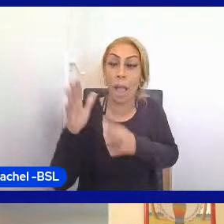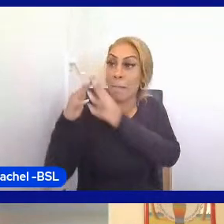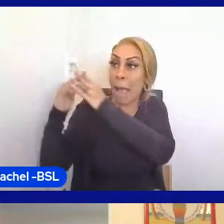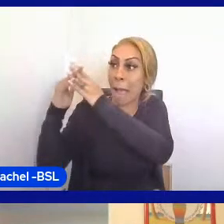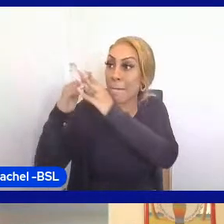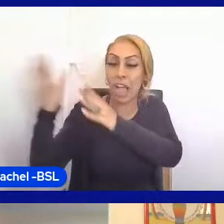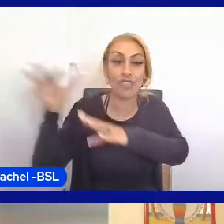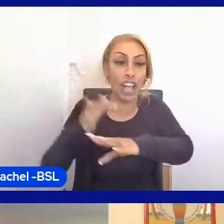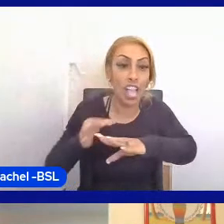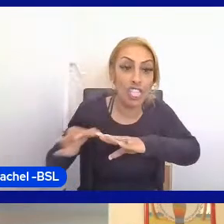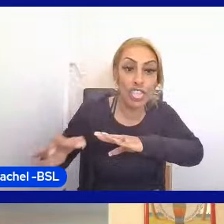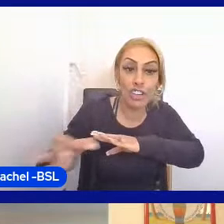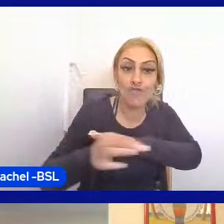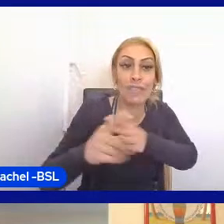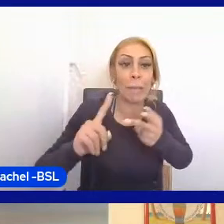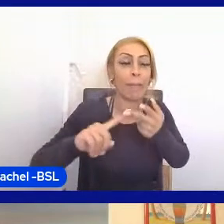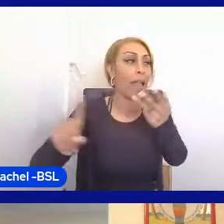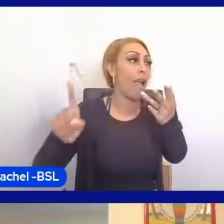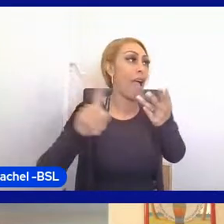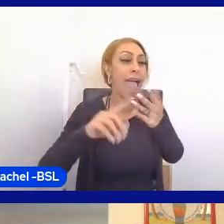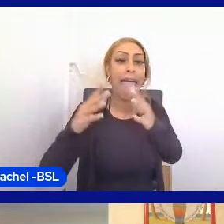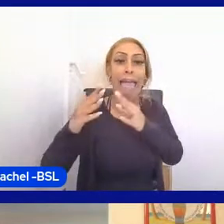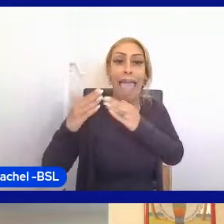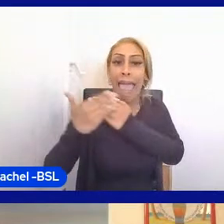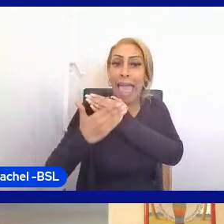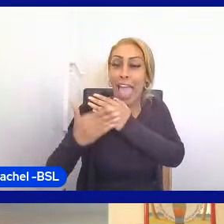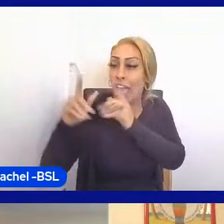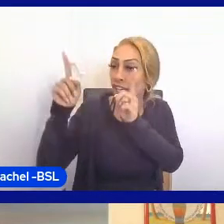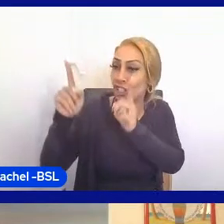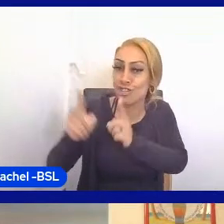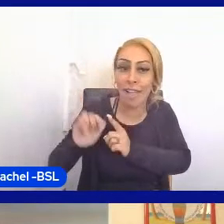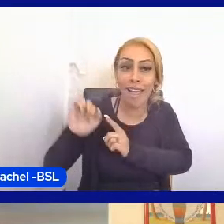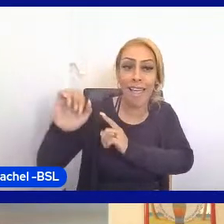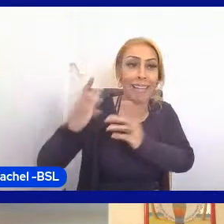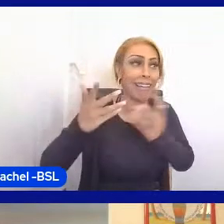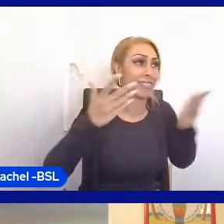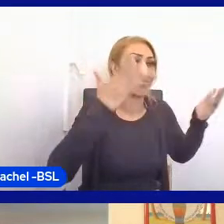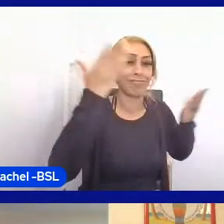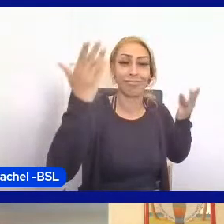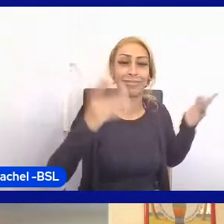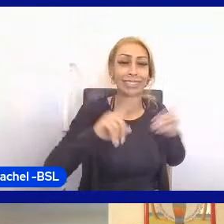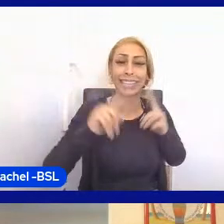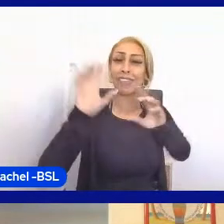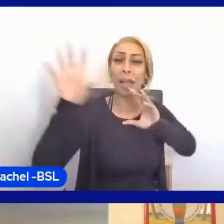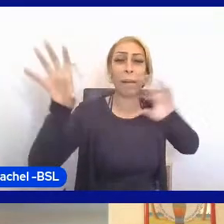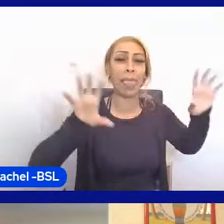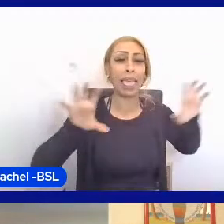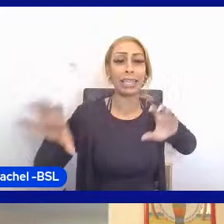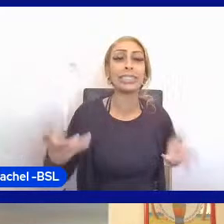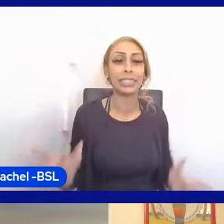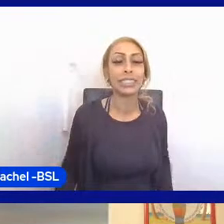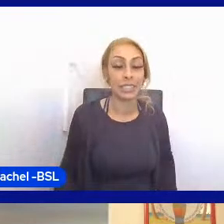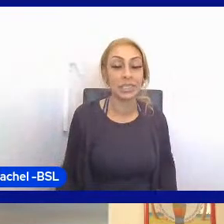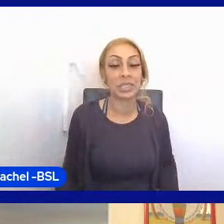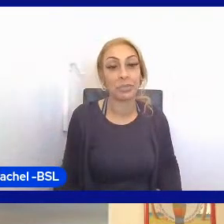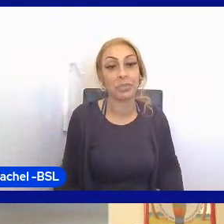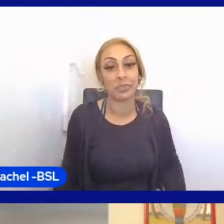the Caribbean, from Asia, from where ever. That is another thing we are working towards and that will also be completed hopefully,